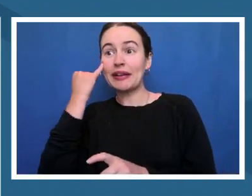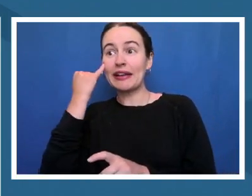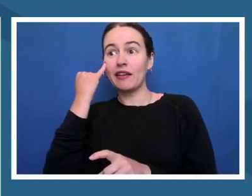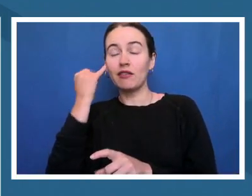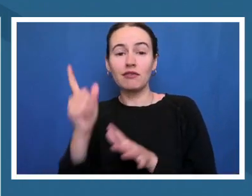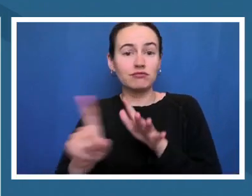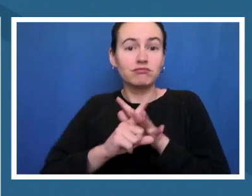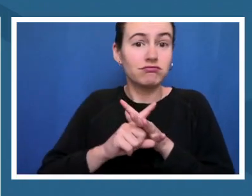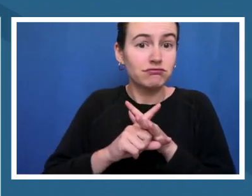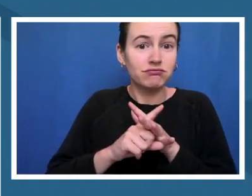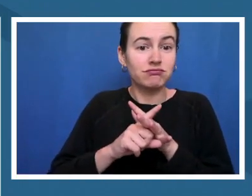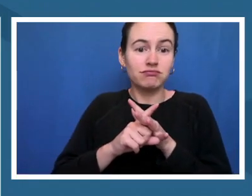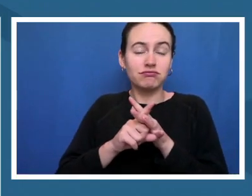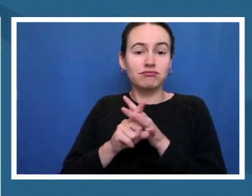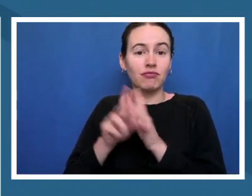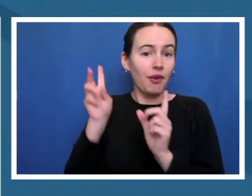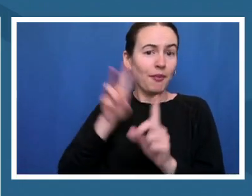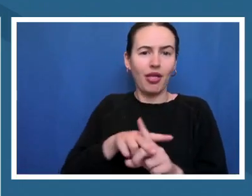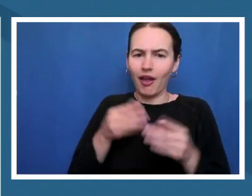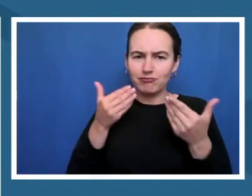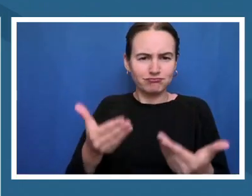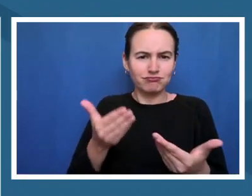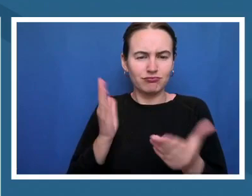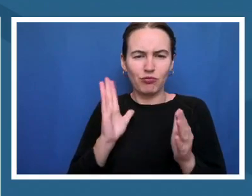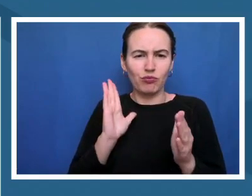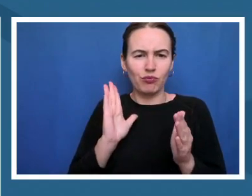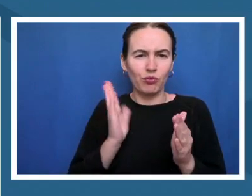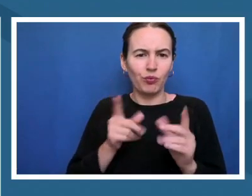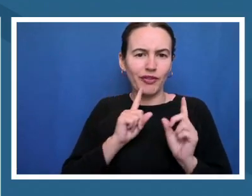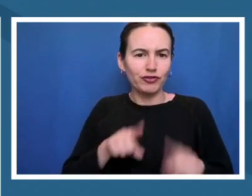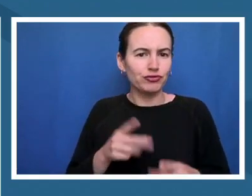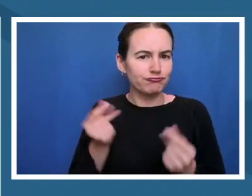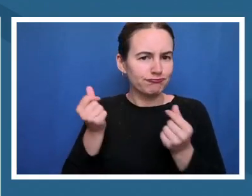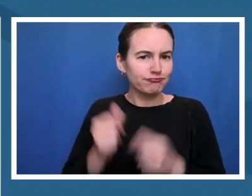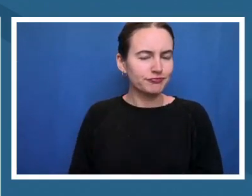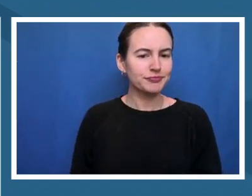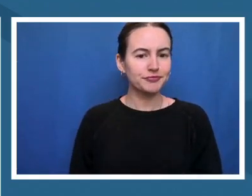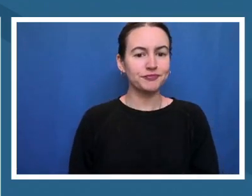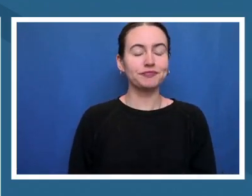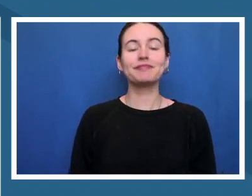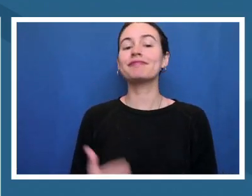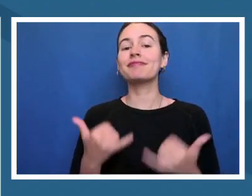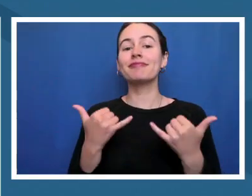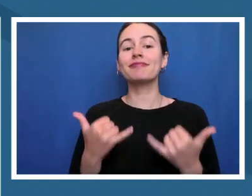and get those answered so